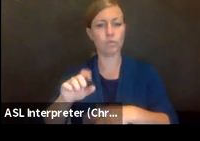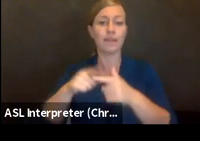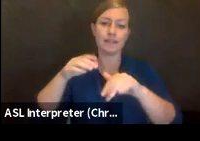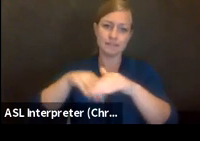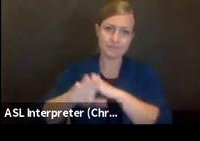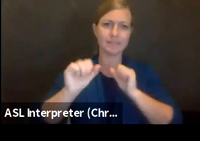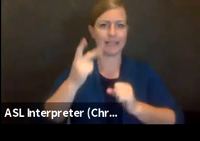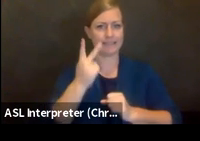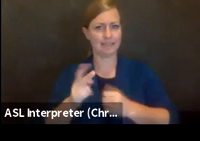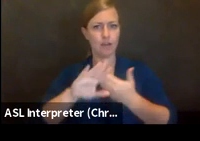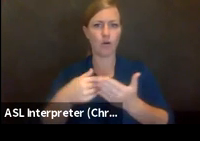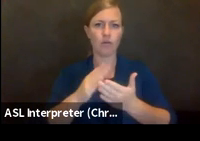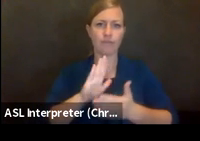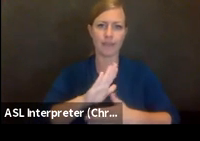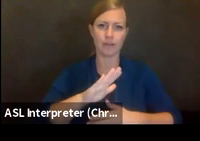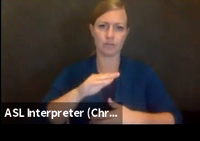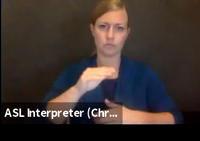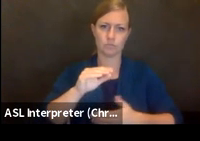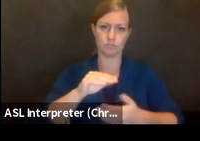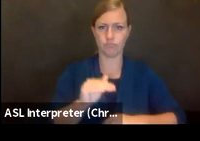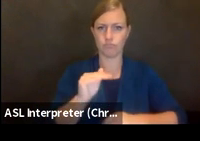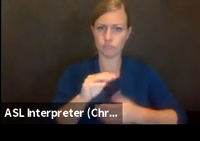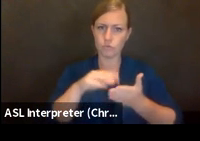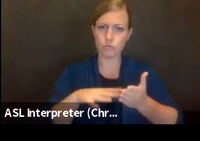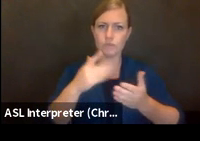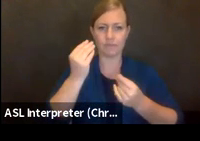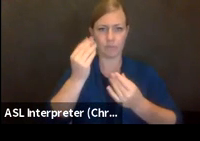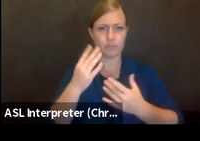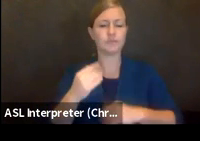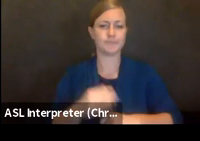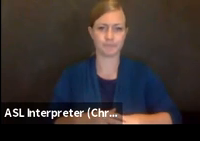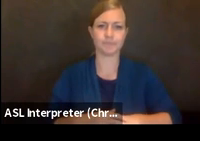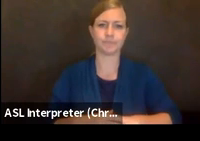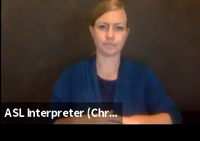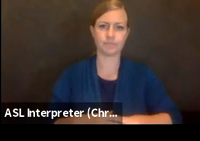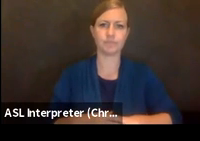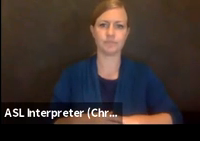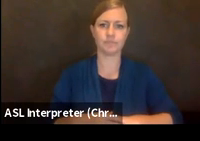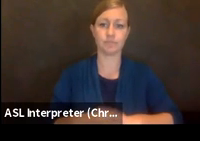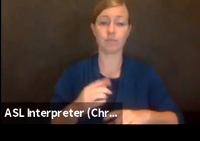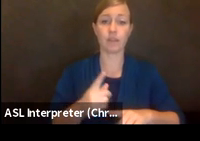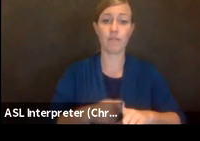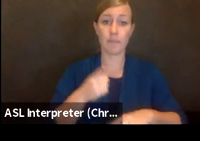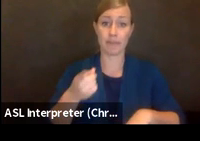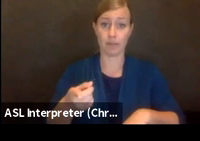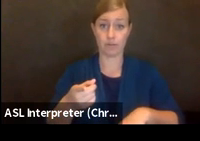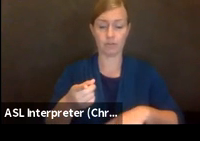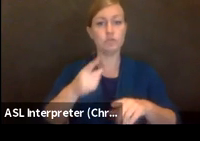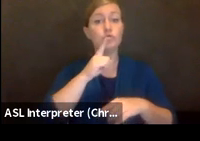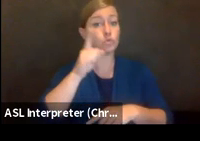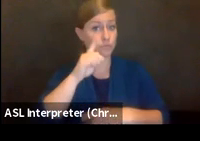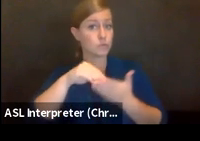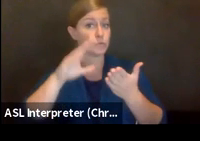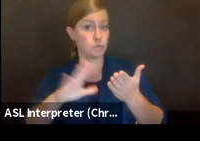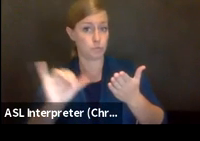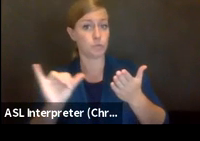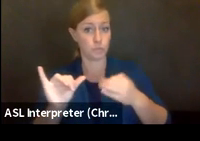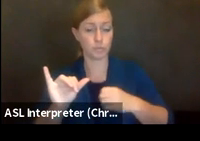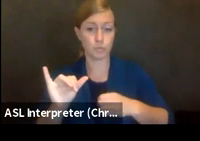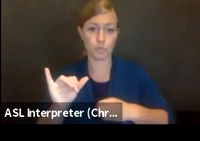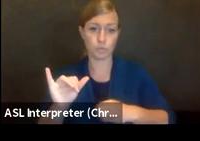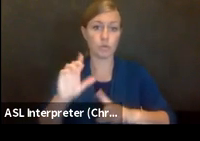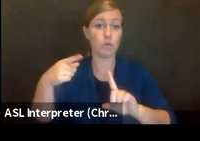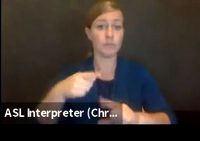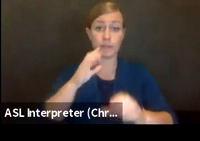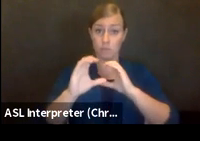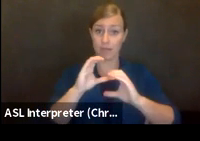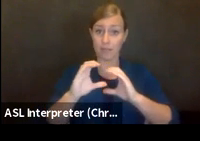ESD 189 - Amy Colburn: Access all of their students information. So from there, and this is true for students as well. So in terms of communication, like what all do they want to see.